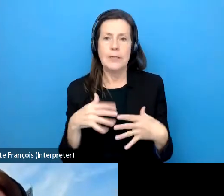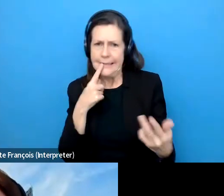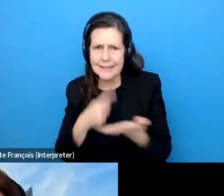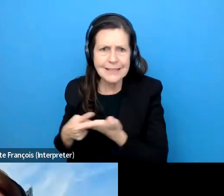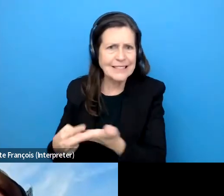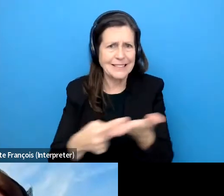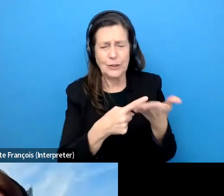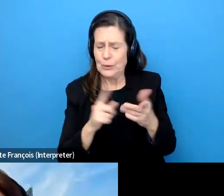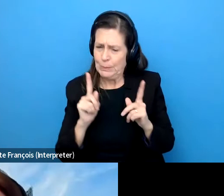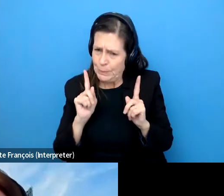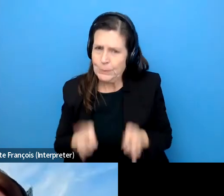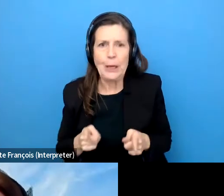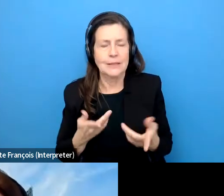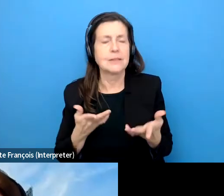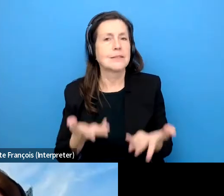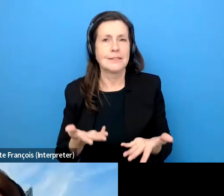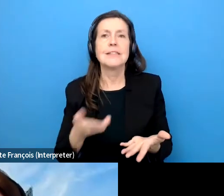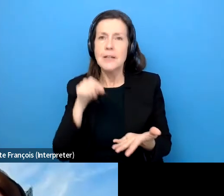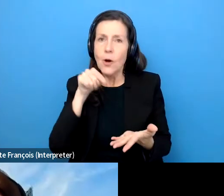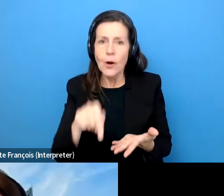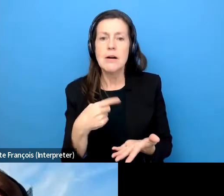that also shows how essentially work together